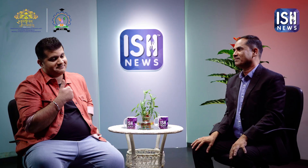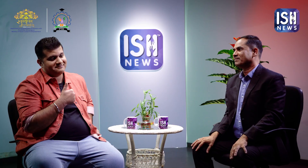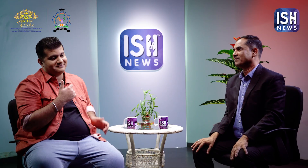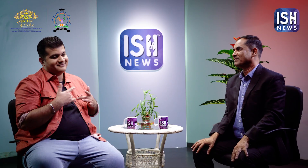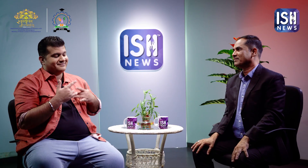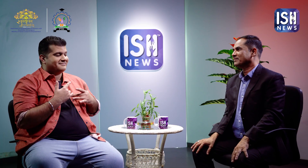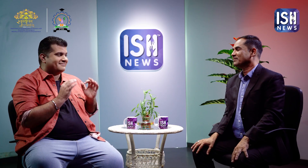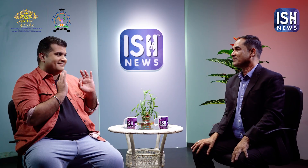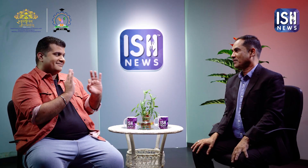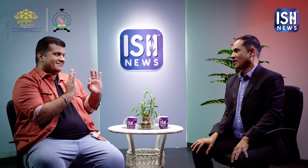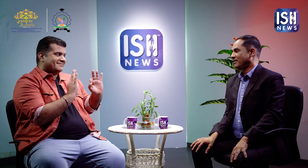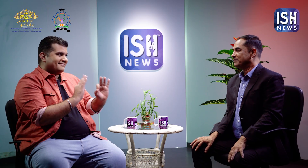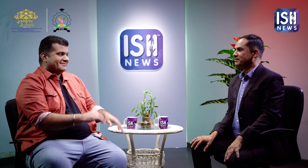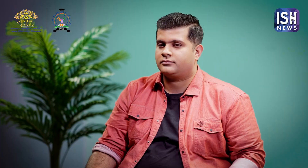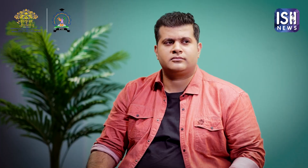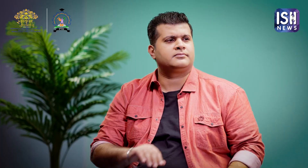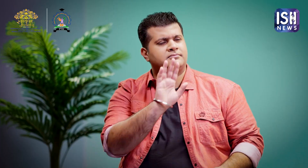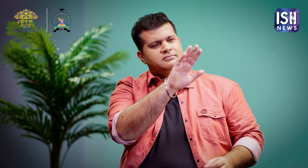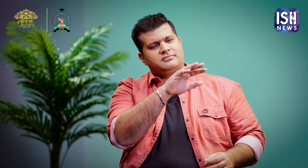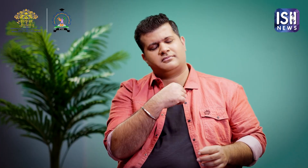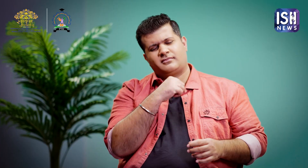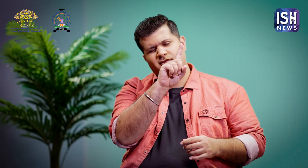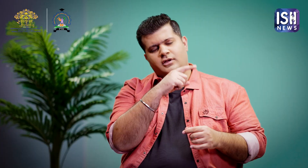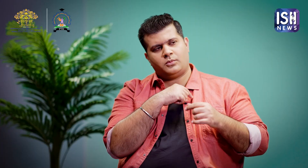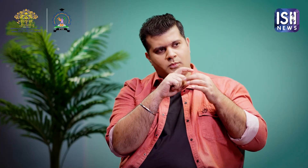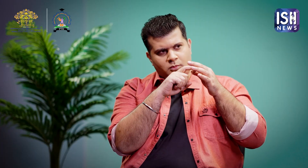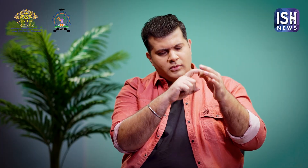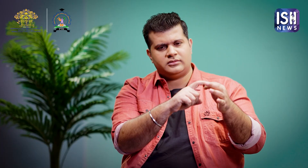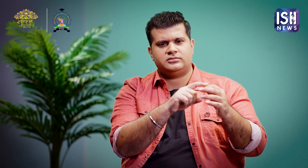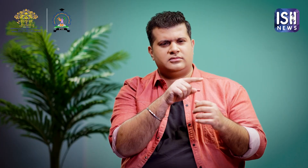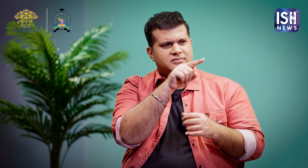Fascinating perspective. Hey sir! I have a curious question.